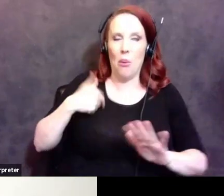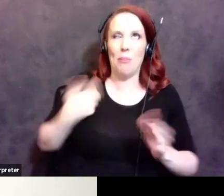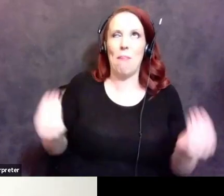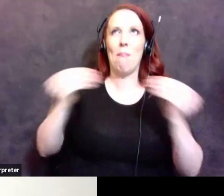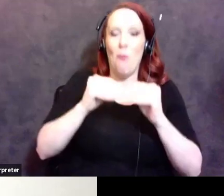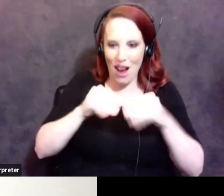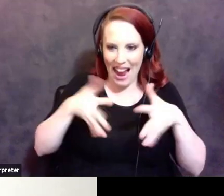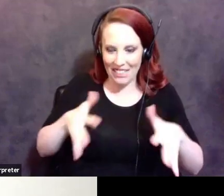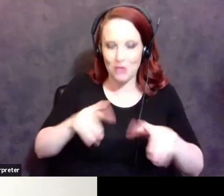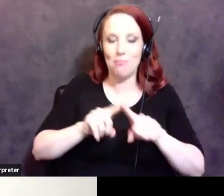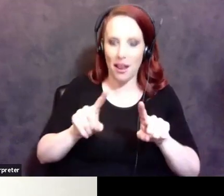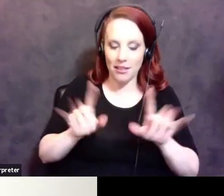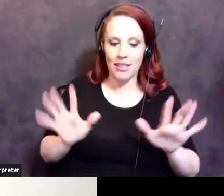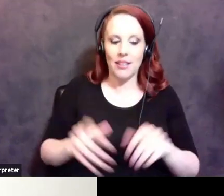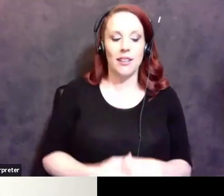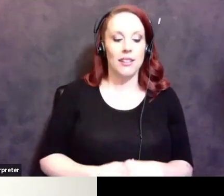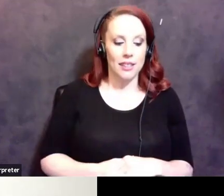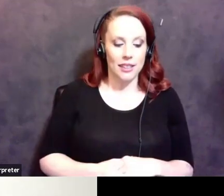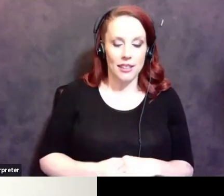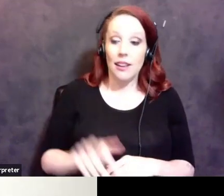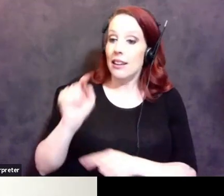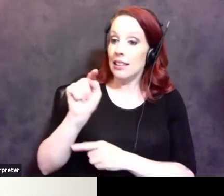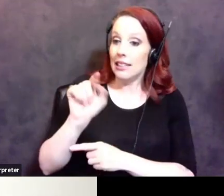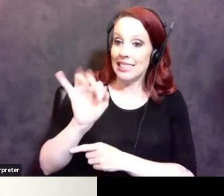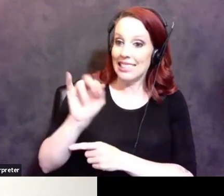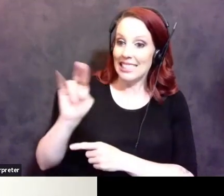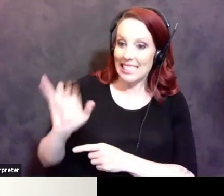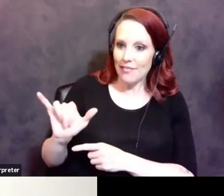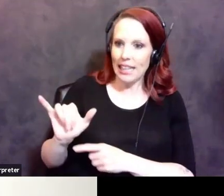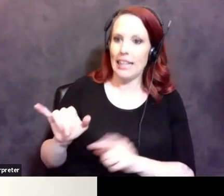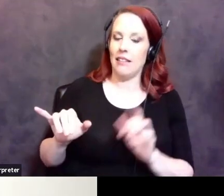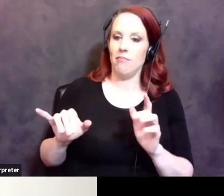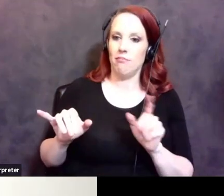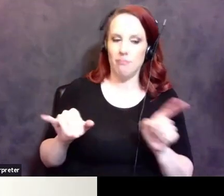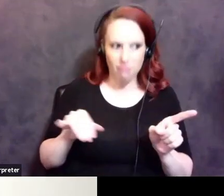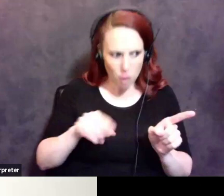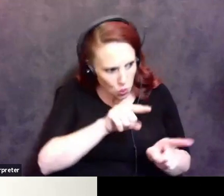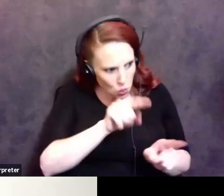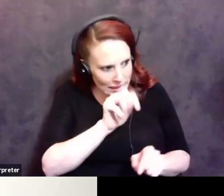known. Tiffany learned I was doing a TED Talk and asked if she could help by creating an